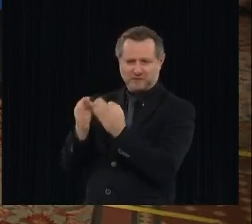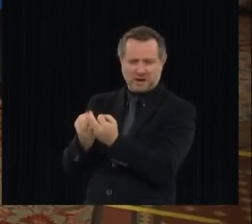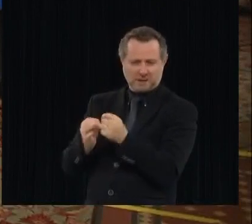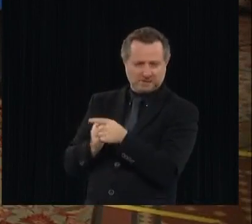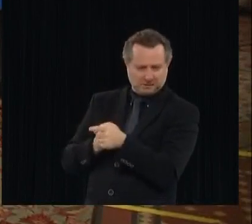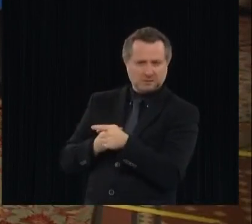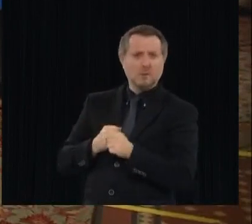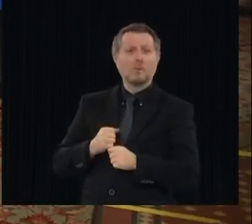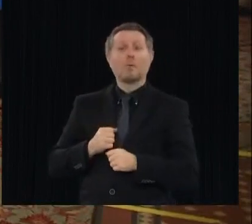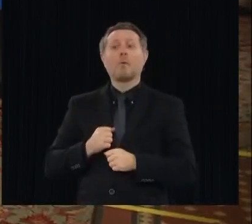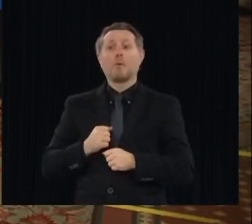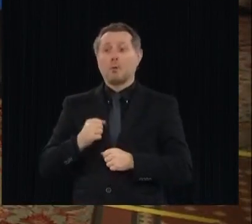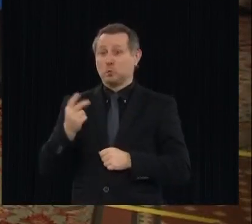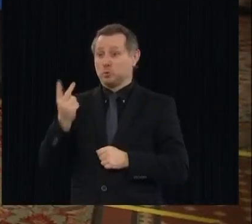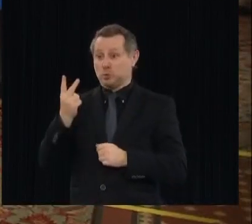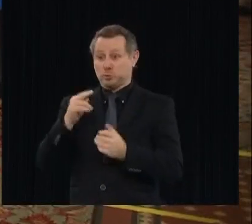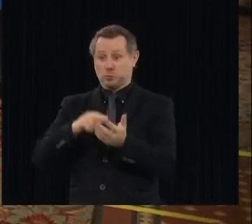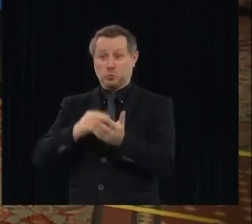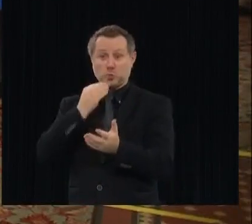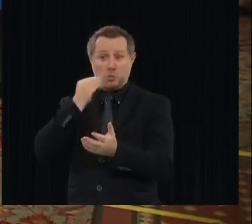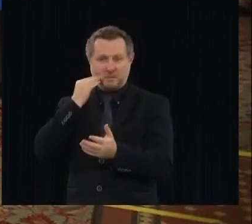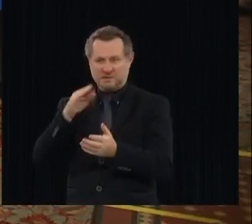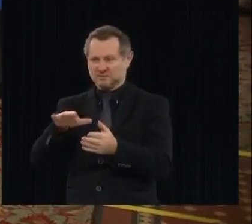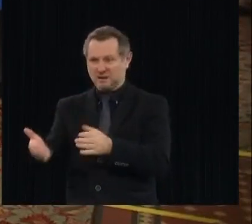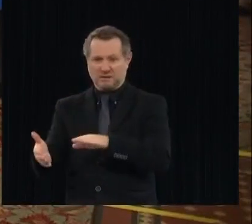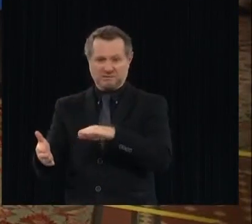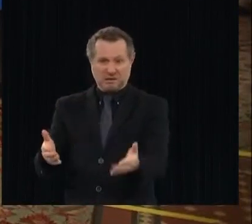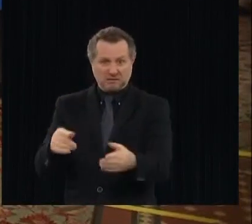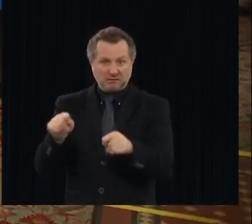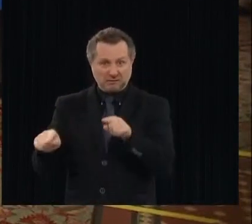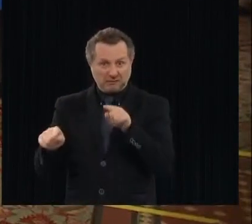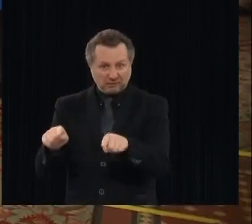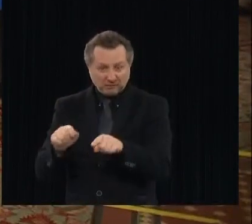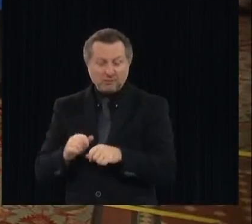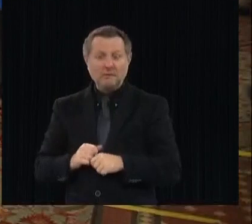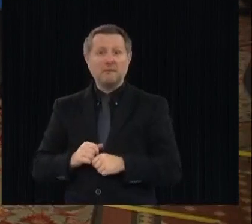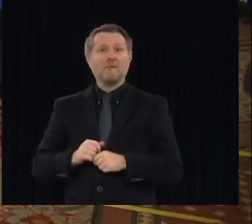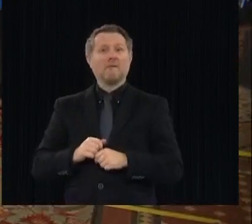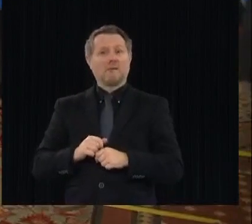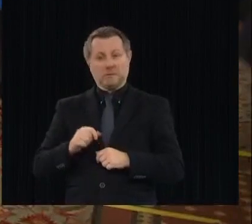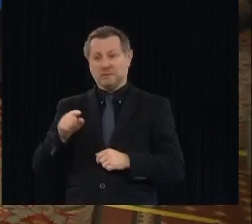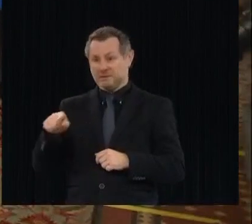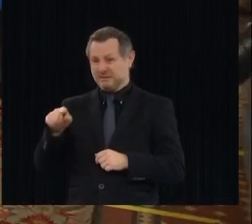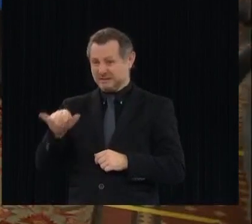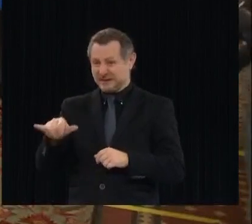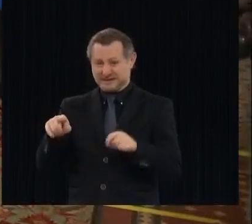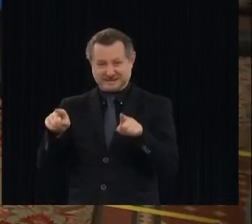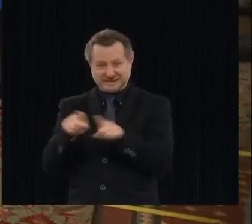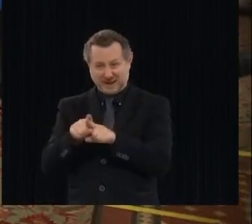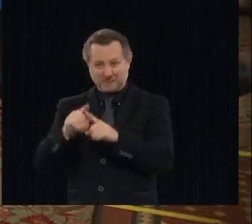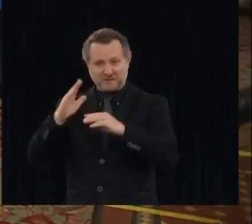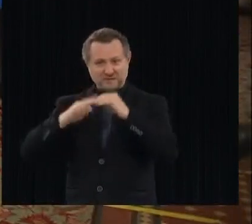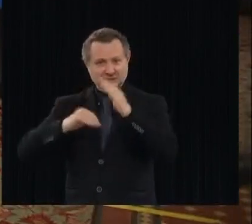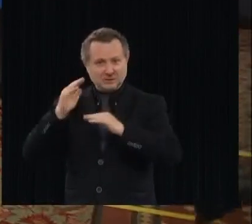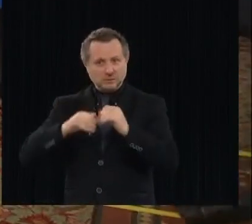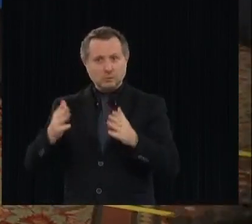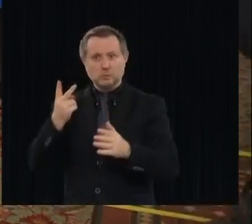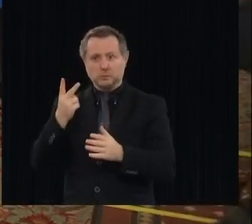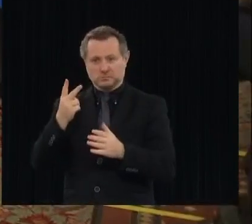TO SEE JUSTICE? FOR EXAMPLE, I RECENTLY INTERVIEWED A FAMILY, THREE SIBLING, THEY'VE HAD TWO NURSING